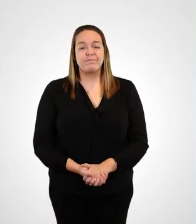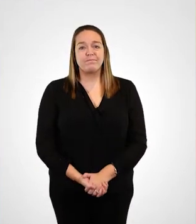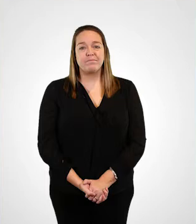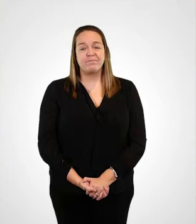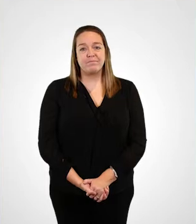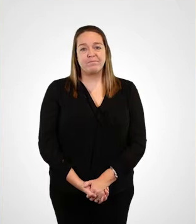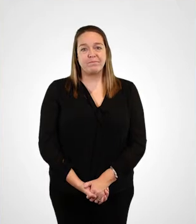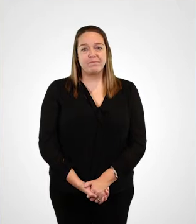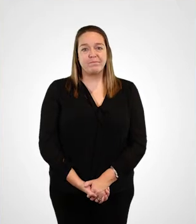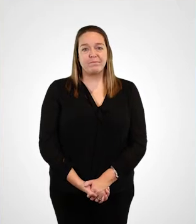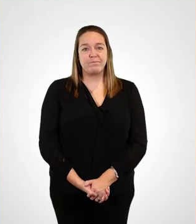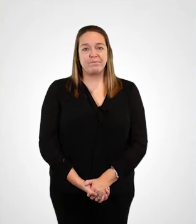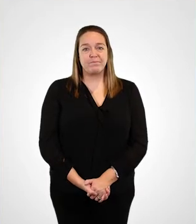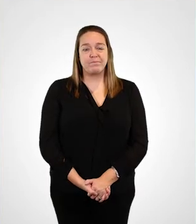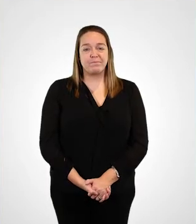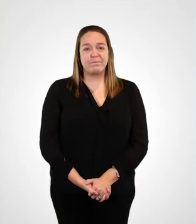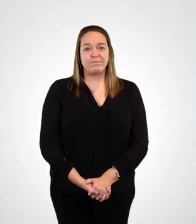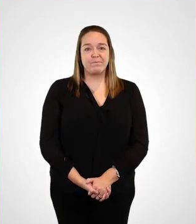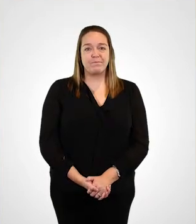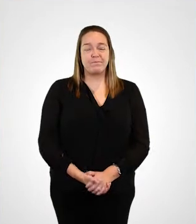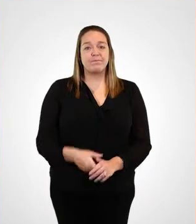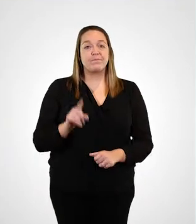"Egg". Nice job.